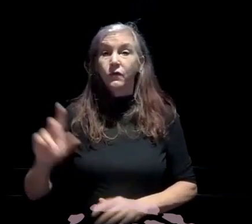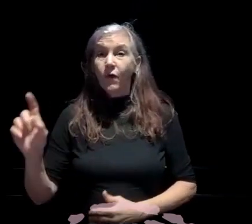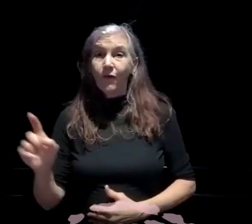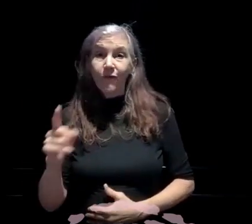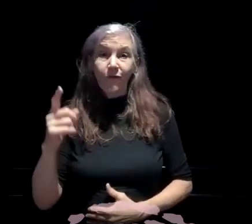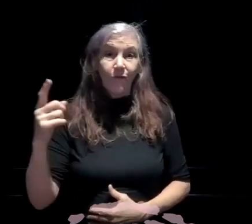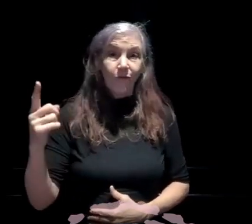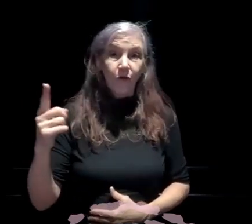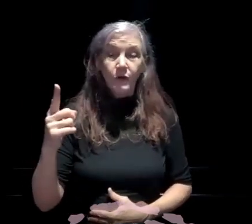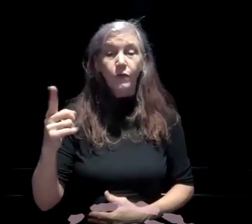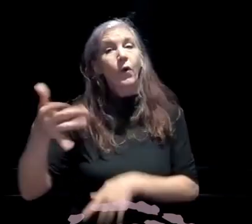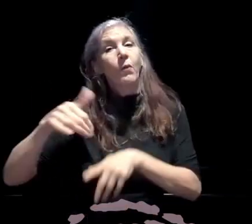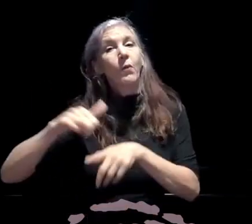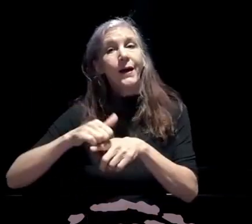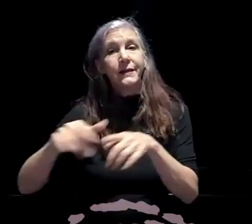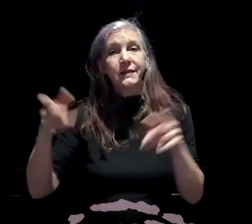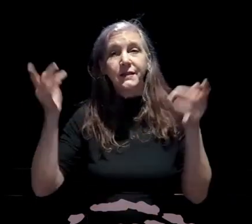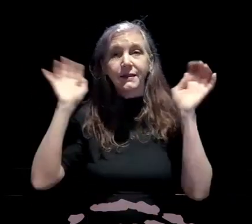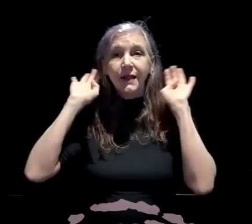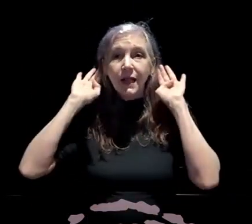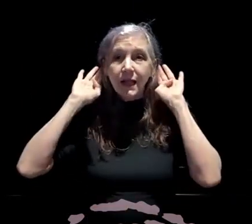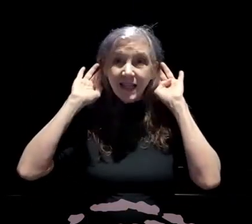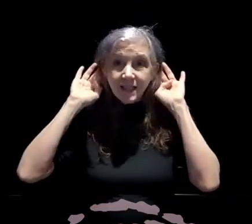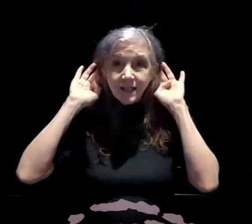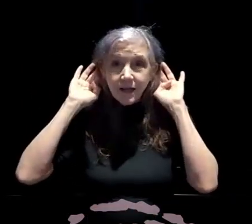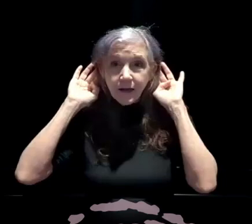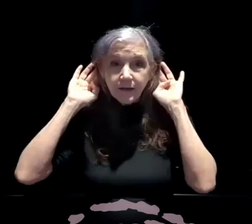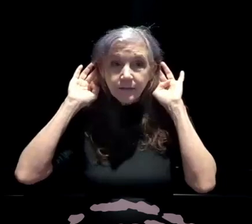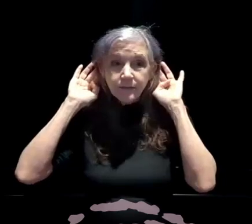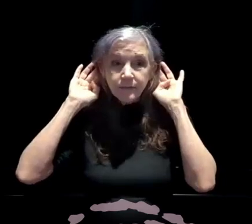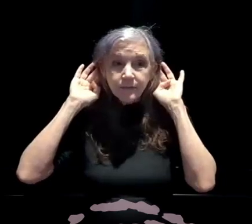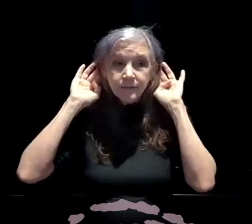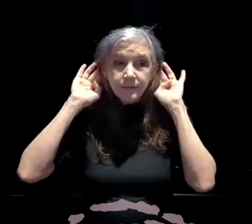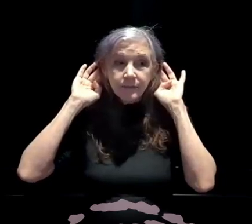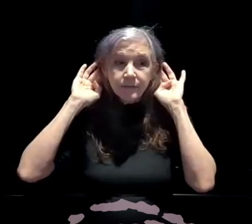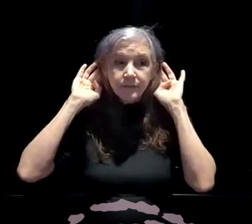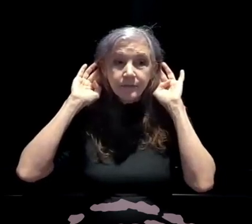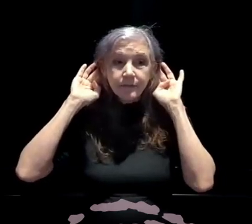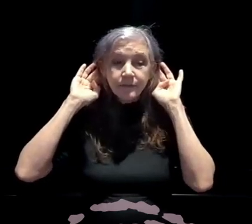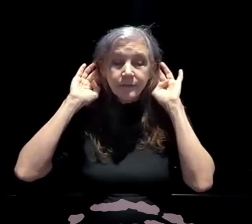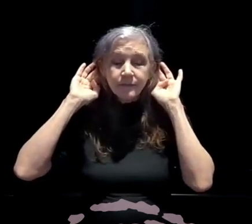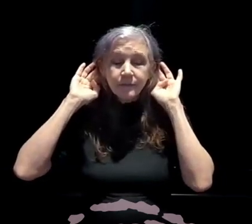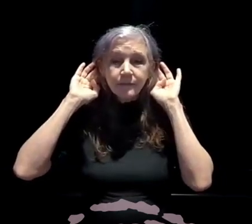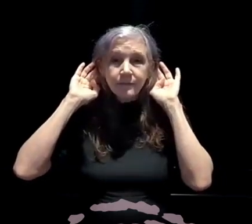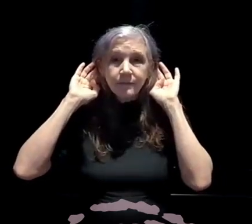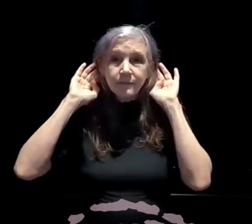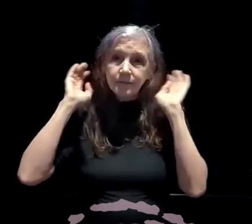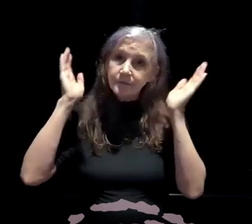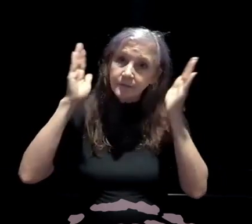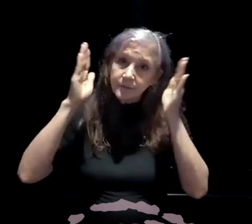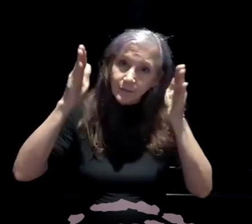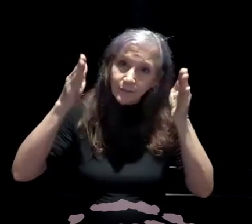And first, st let's just practice listening.